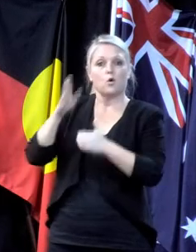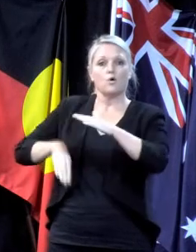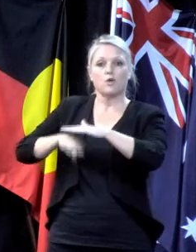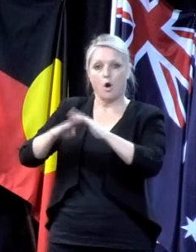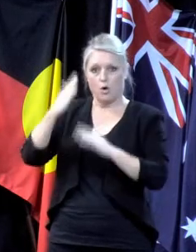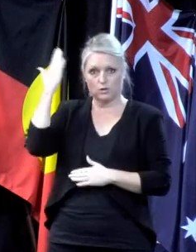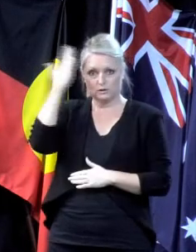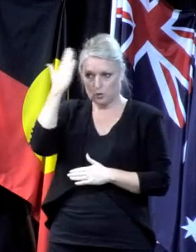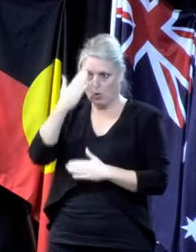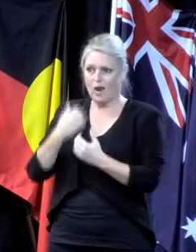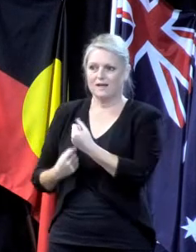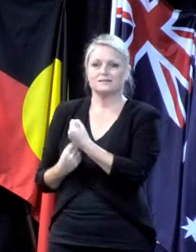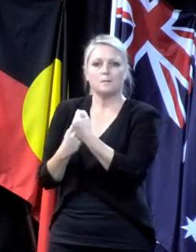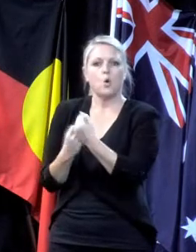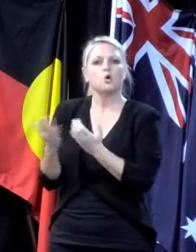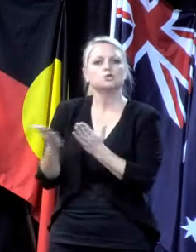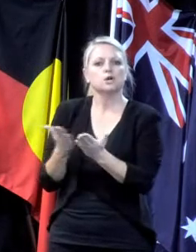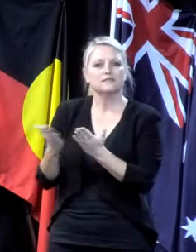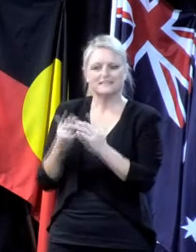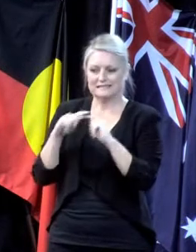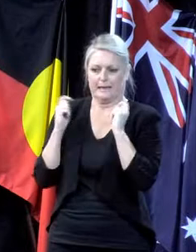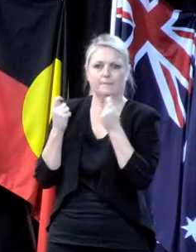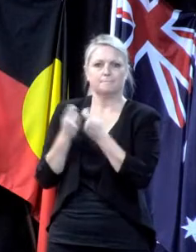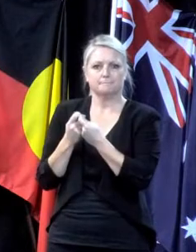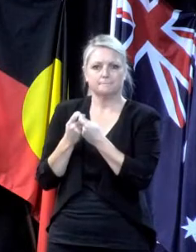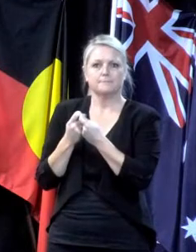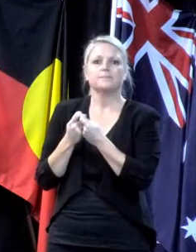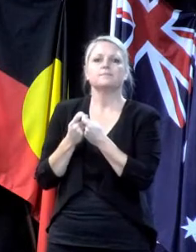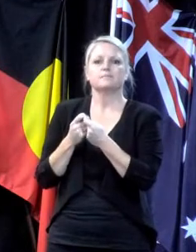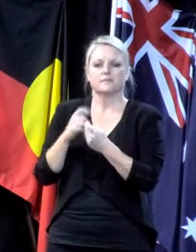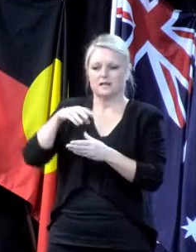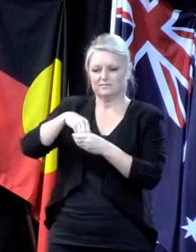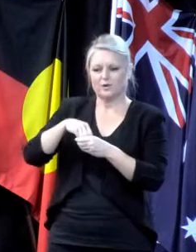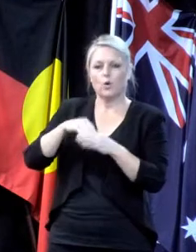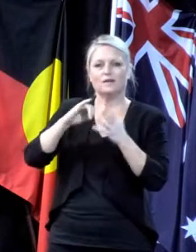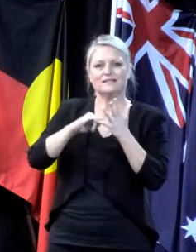We have a support services team who include the CEC, the school nurse,